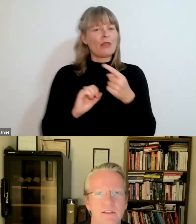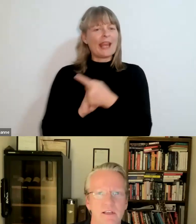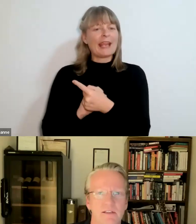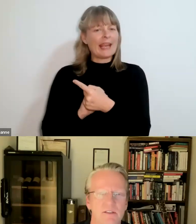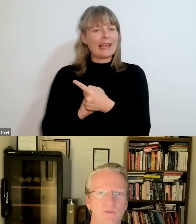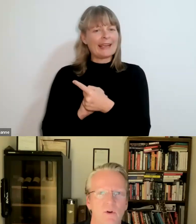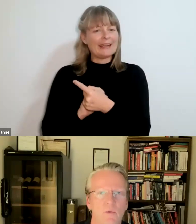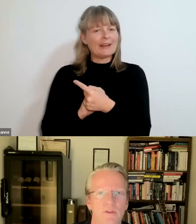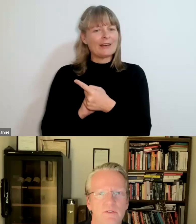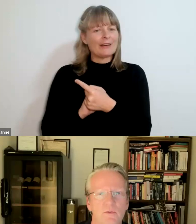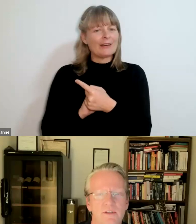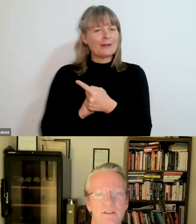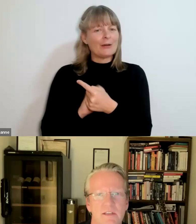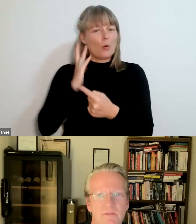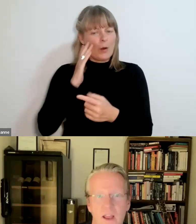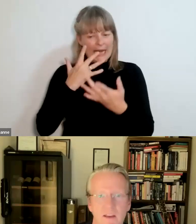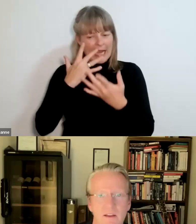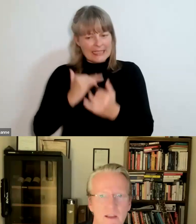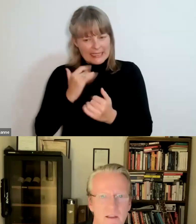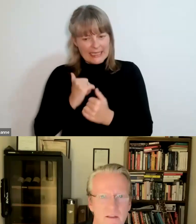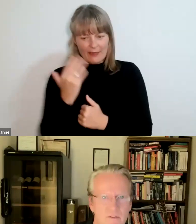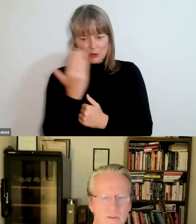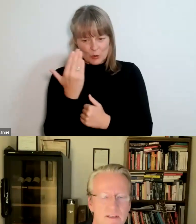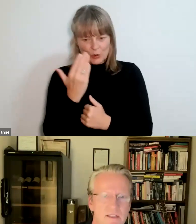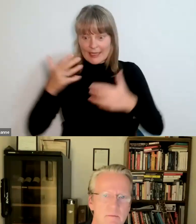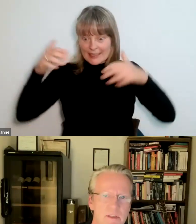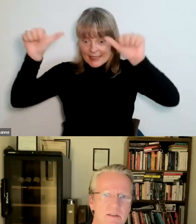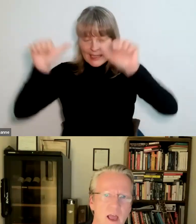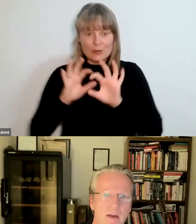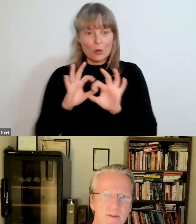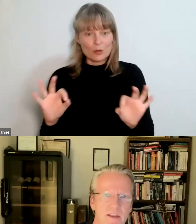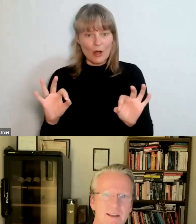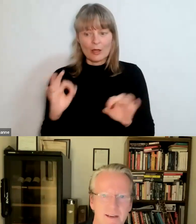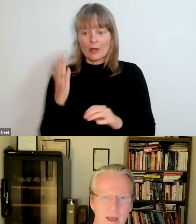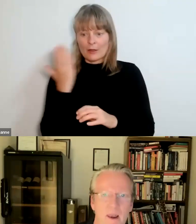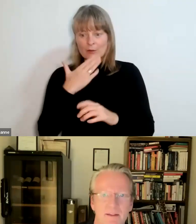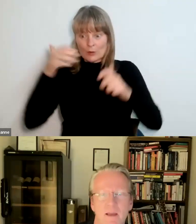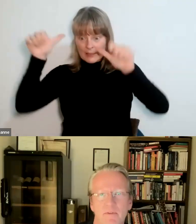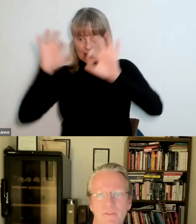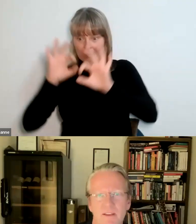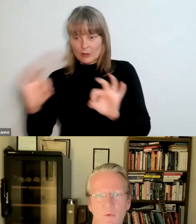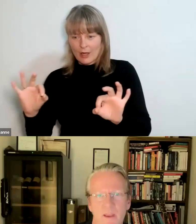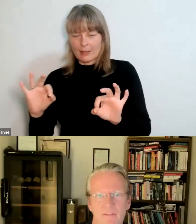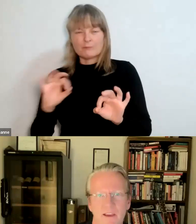methods or indicators that are used to assess whether the student is